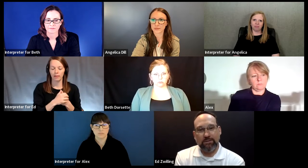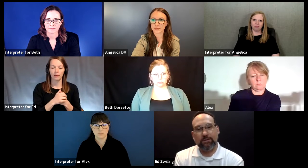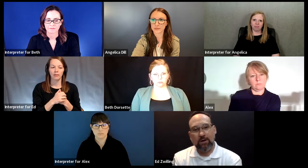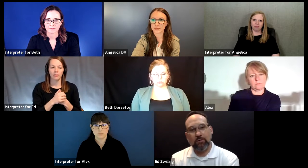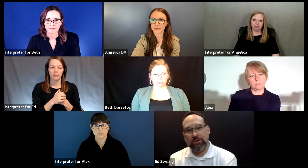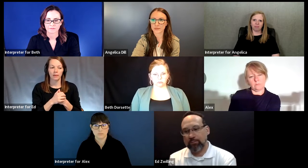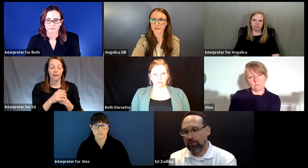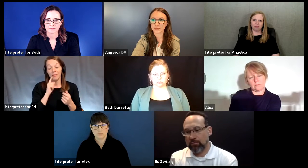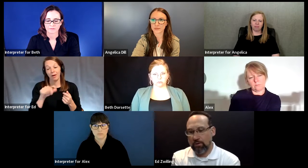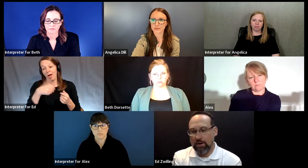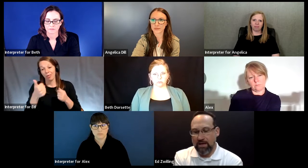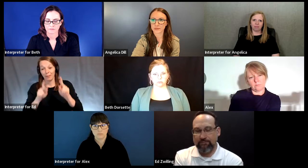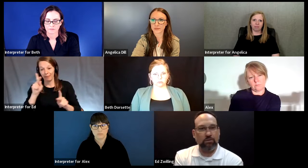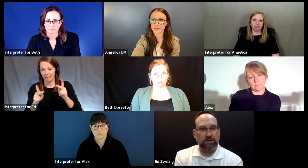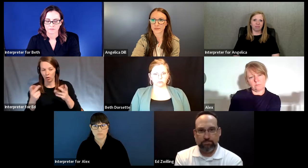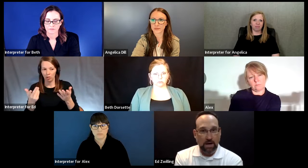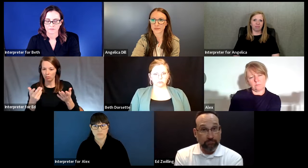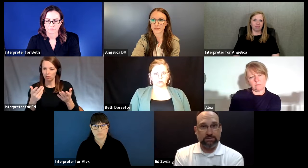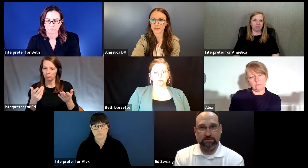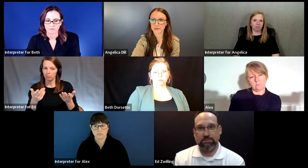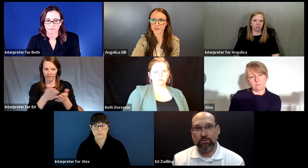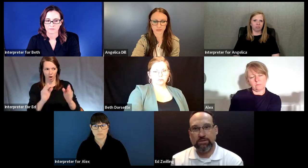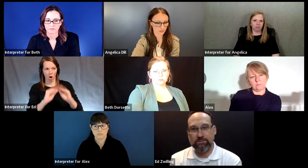And then there are other people who have very obvious disabilities.